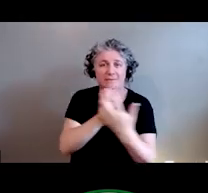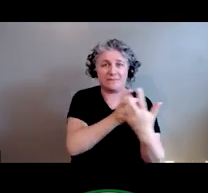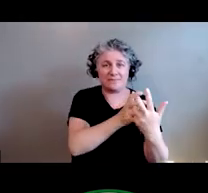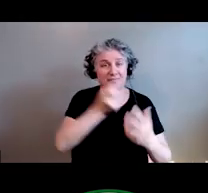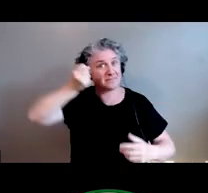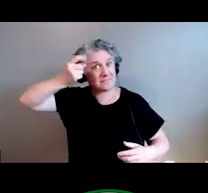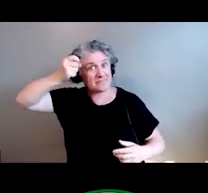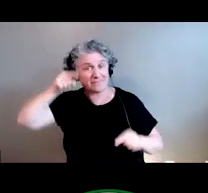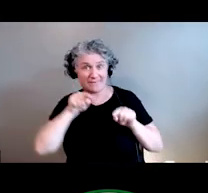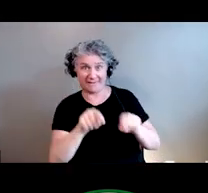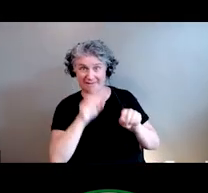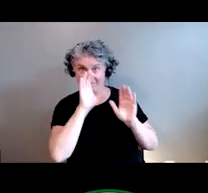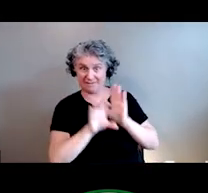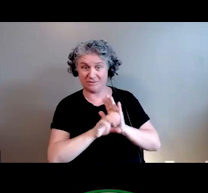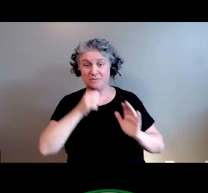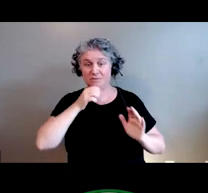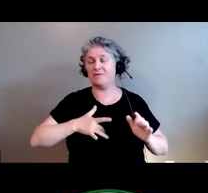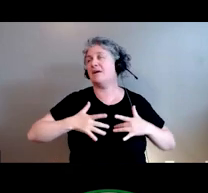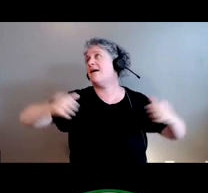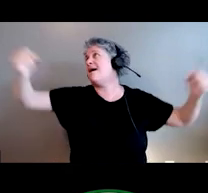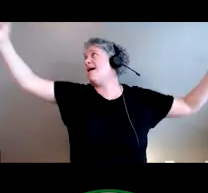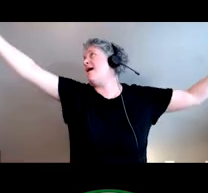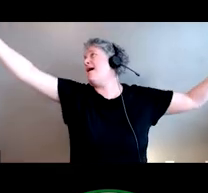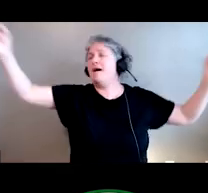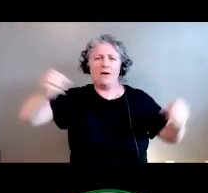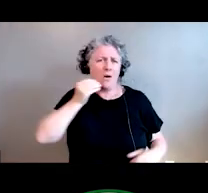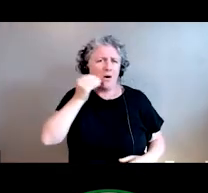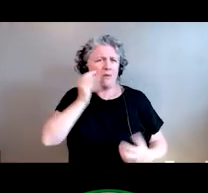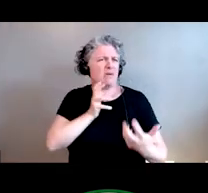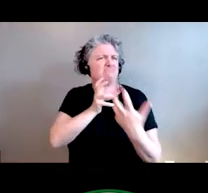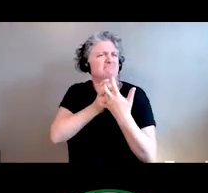only or only ever got to experience the mountains from the valley floor looking up at the peaks.